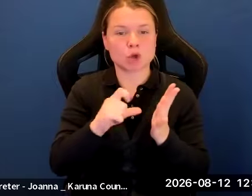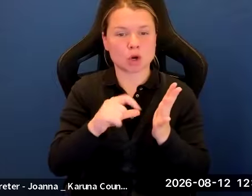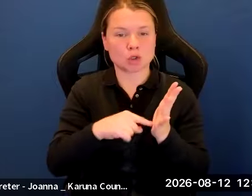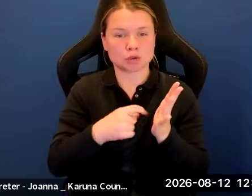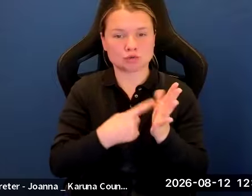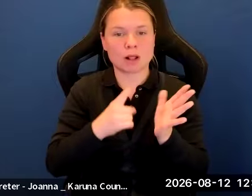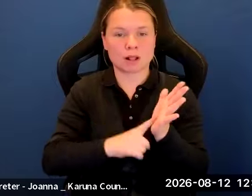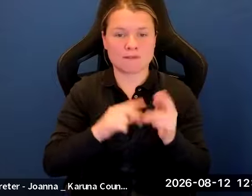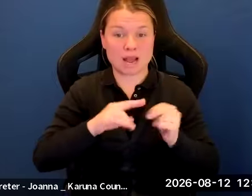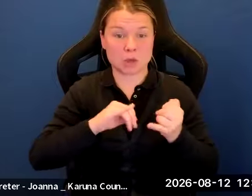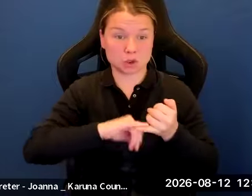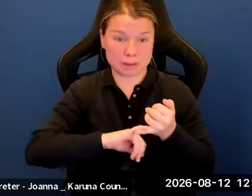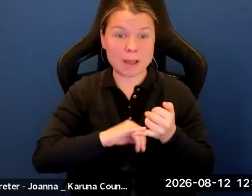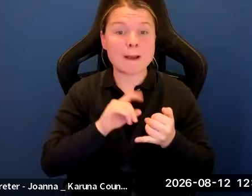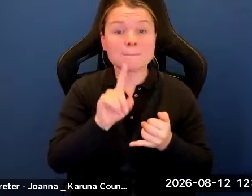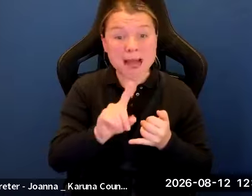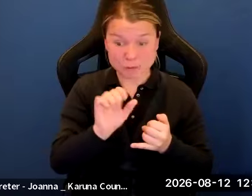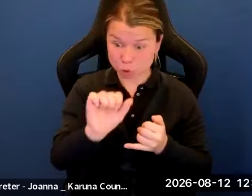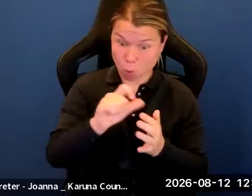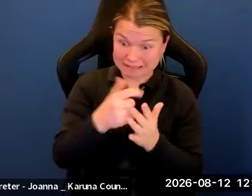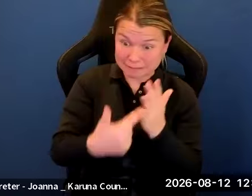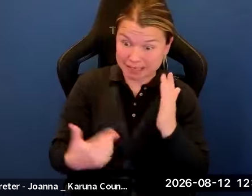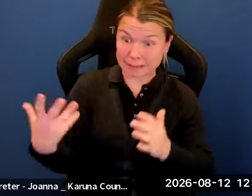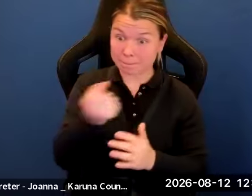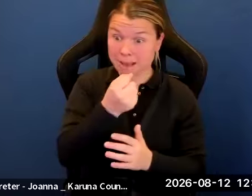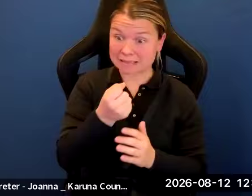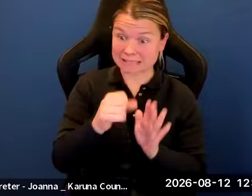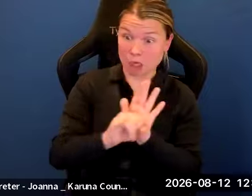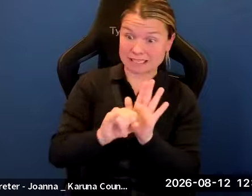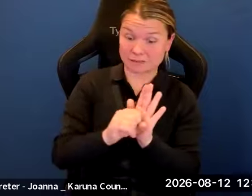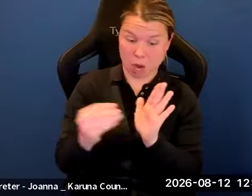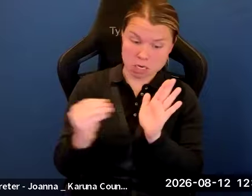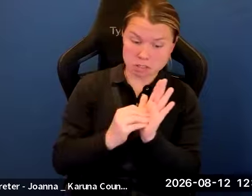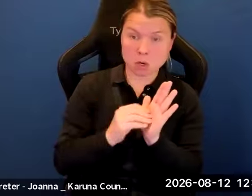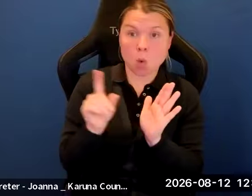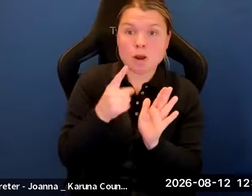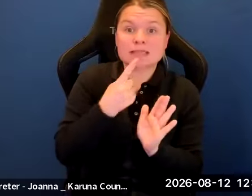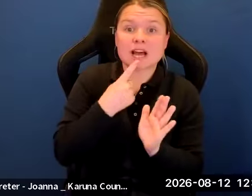communications about the program. However, I do want to note that that doesn't mean that you need to identify the